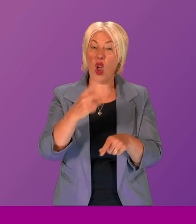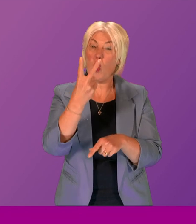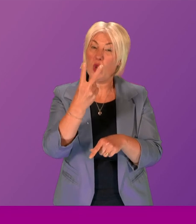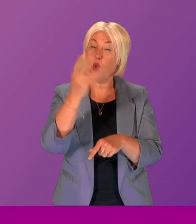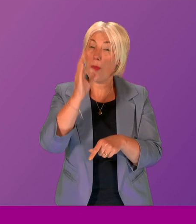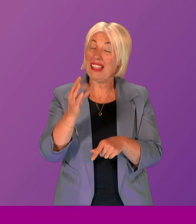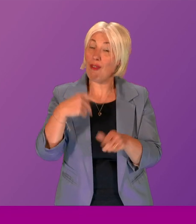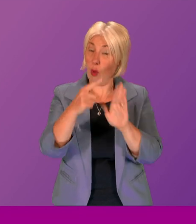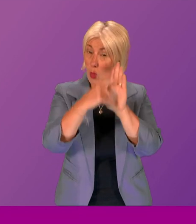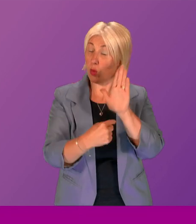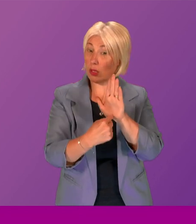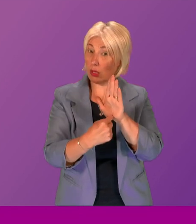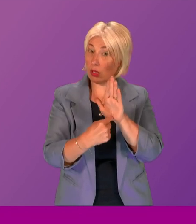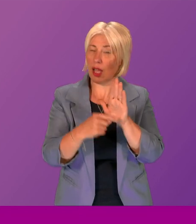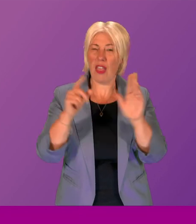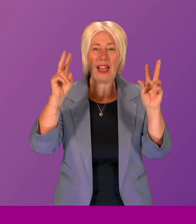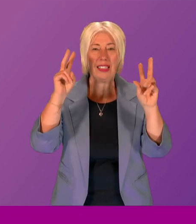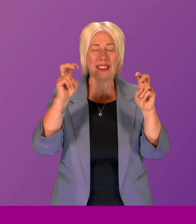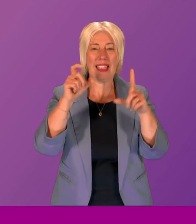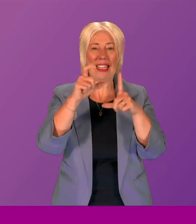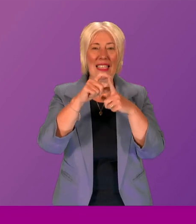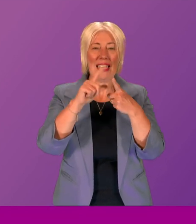I stand by the position of deed, not breed. The decision to depart from that approach is not